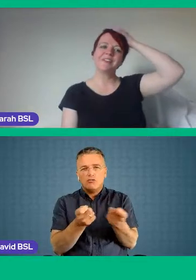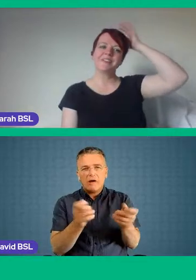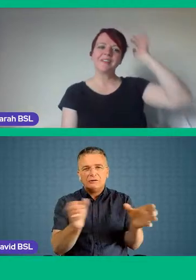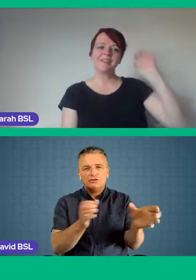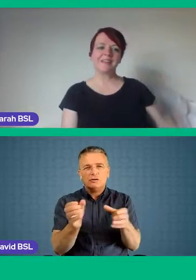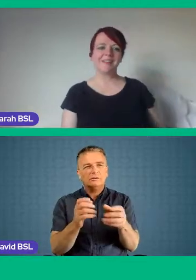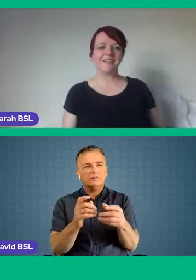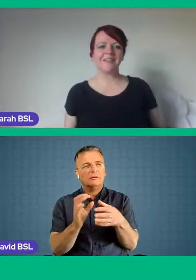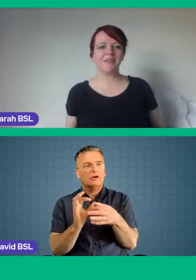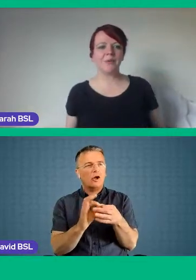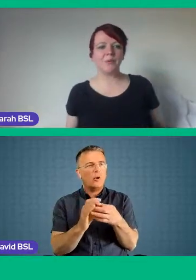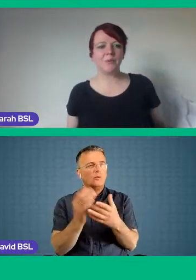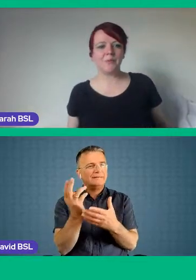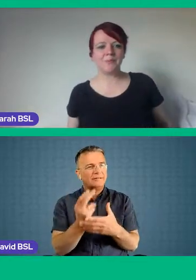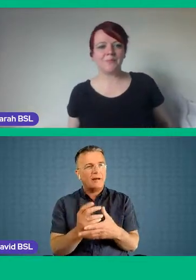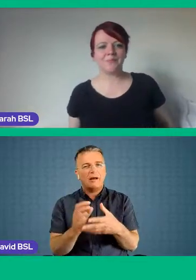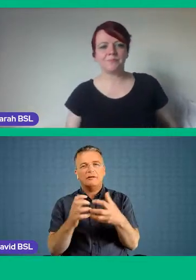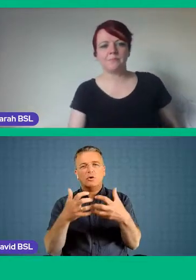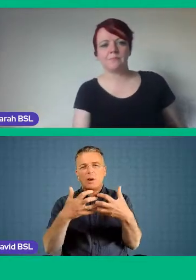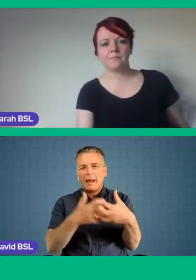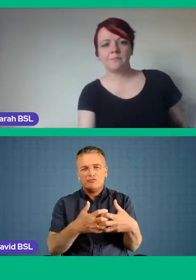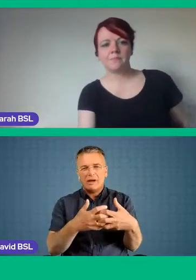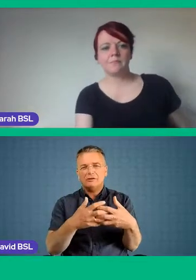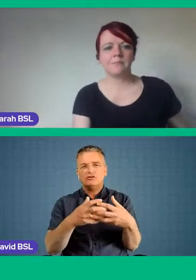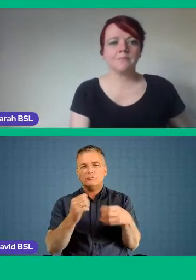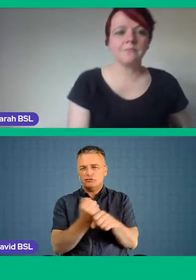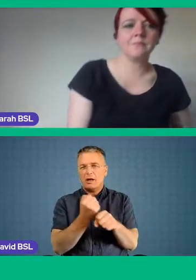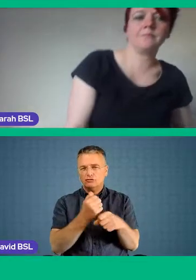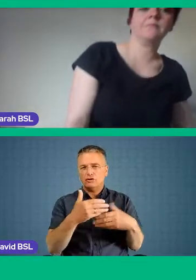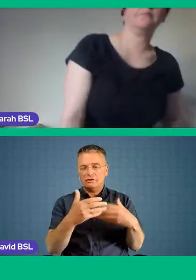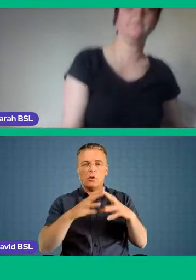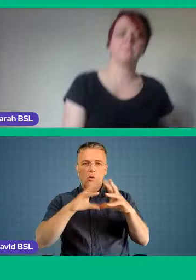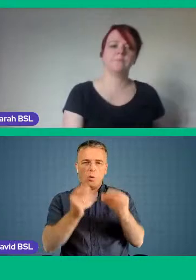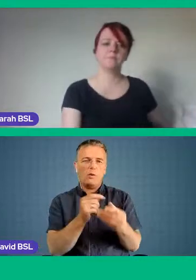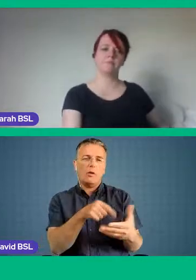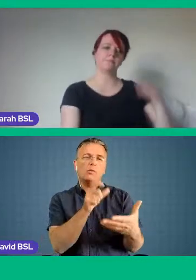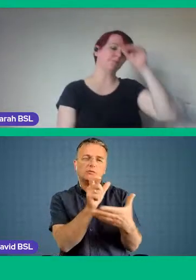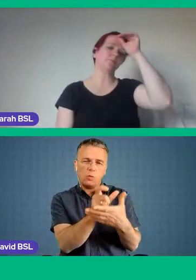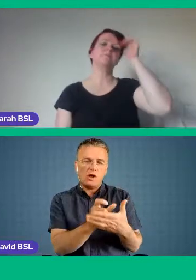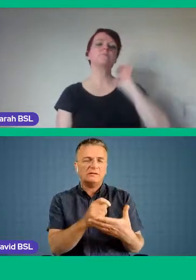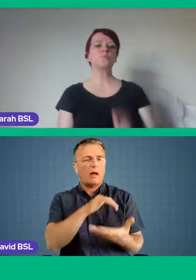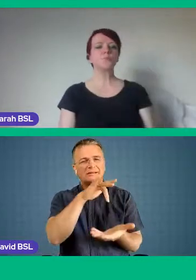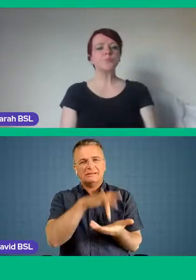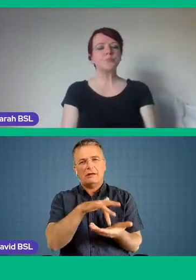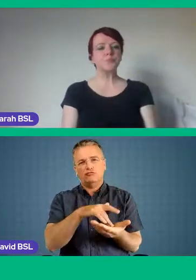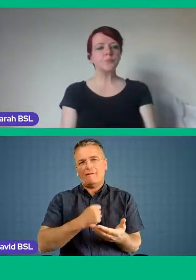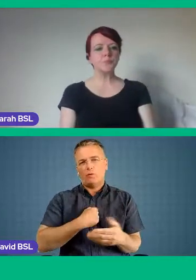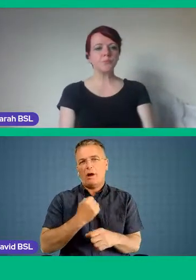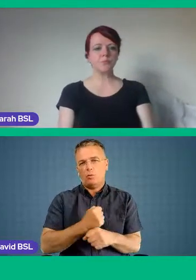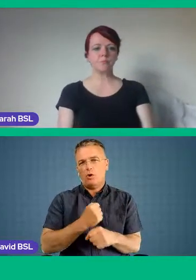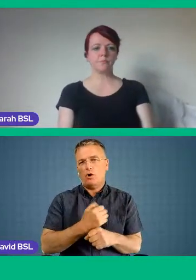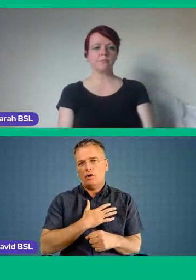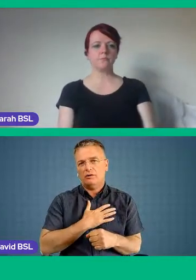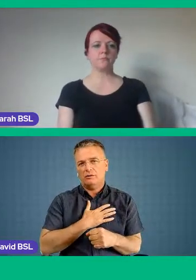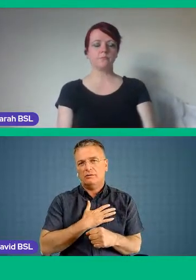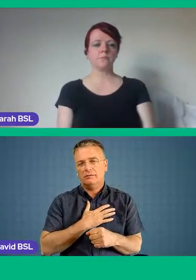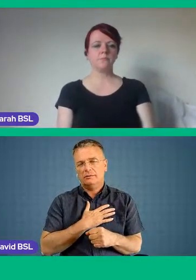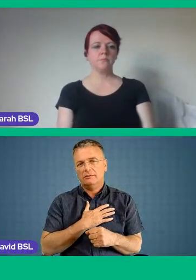cure shown, collaboration, they are words at the heart of our work, but I think . The last year